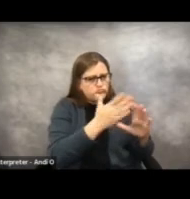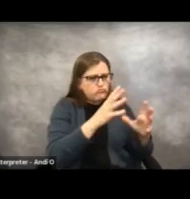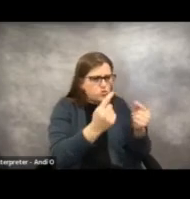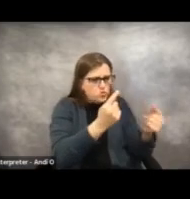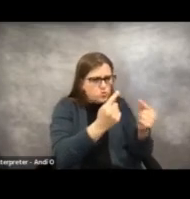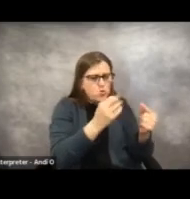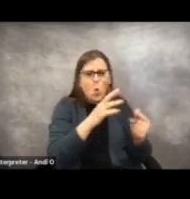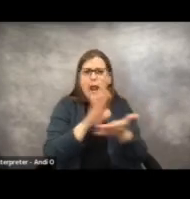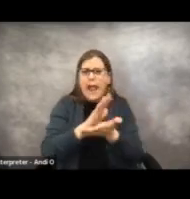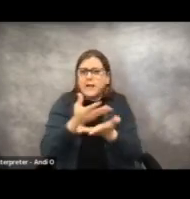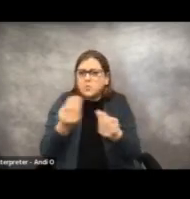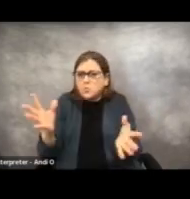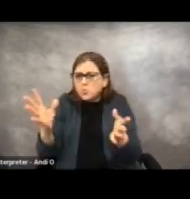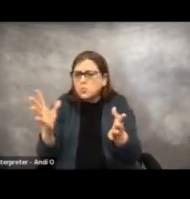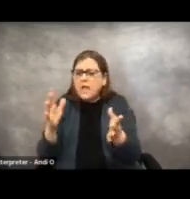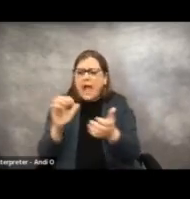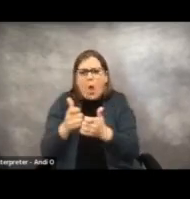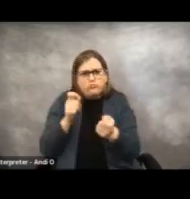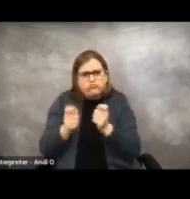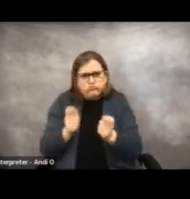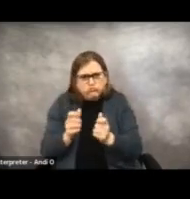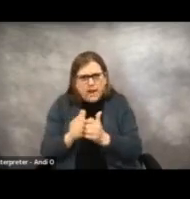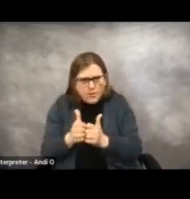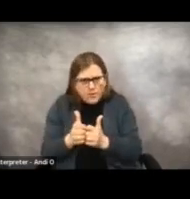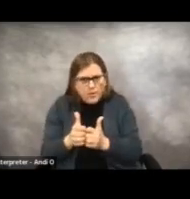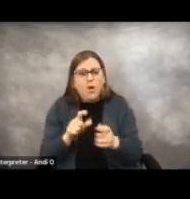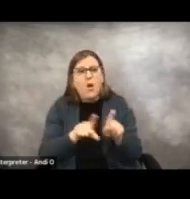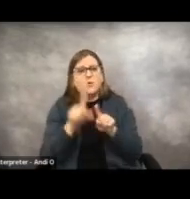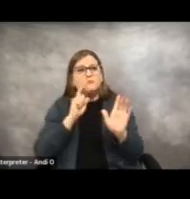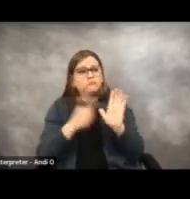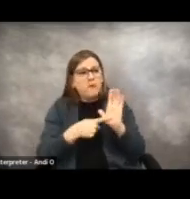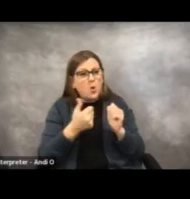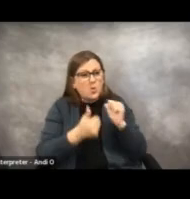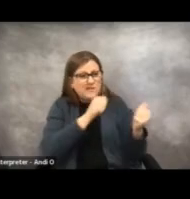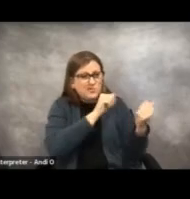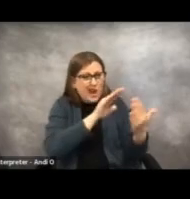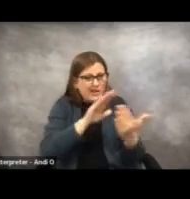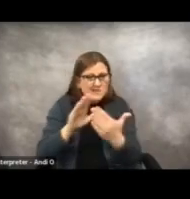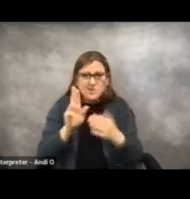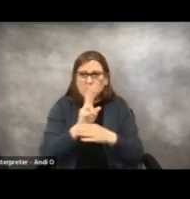going to adapt things, and then how to identify what strategy to use, and how to teach people to